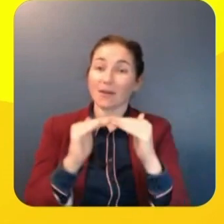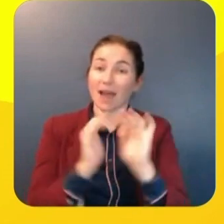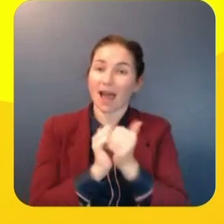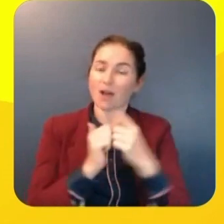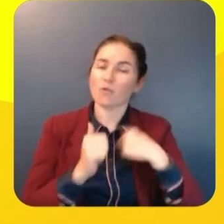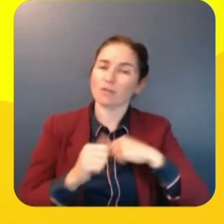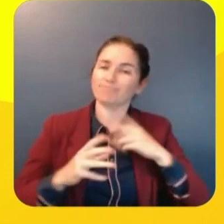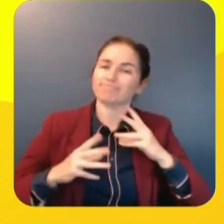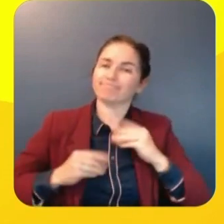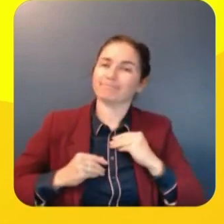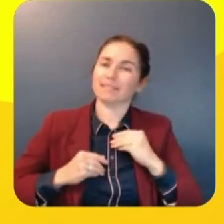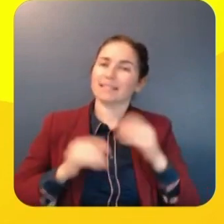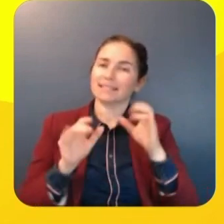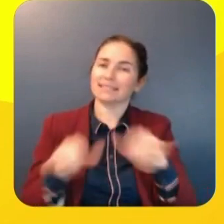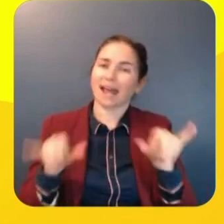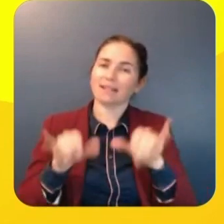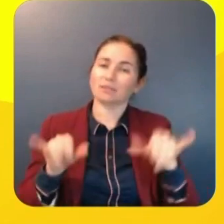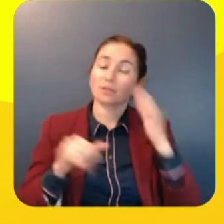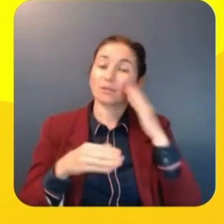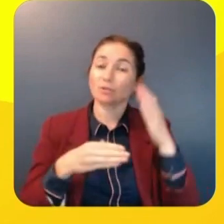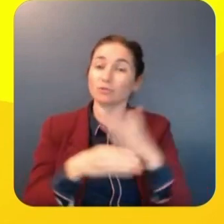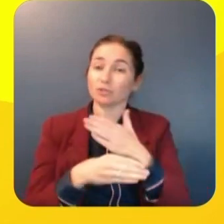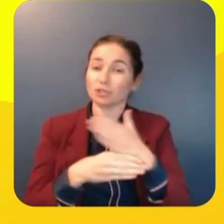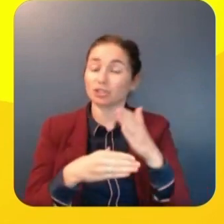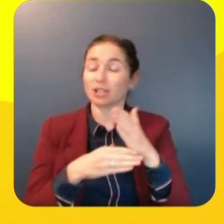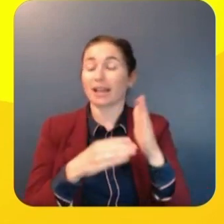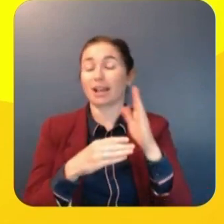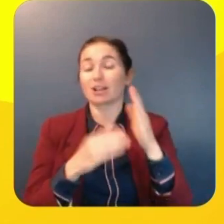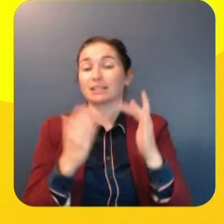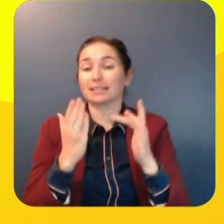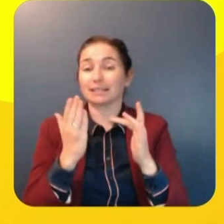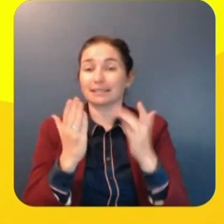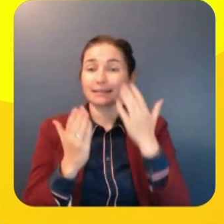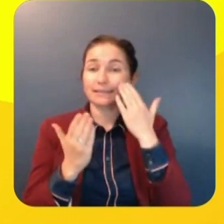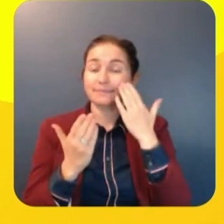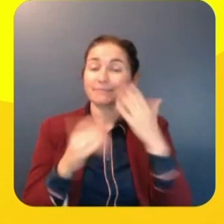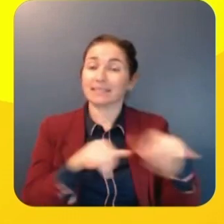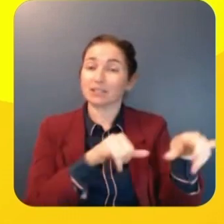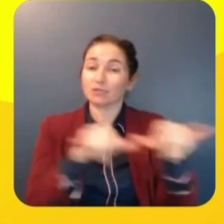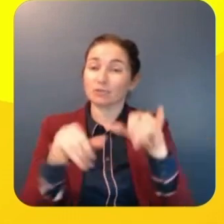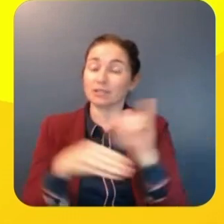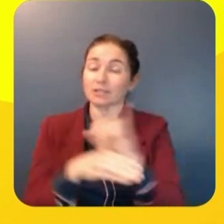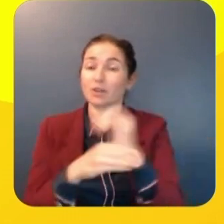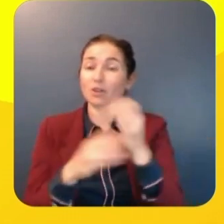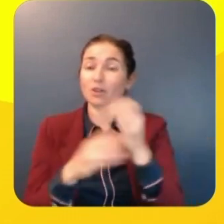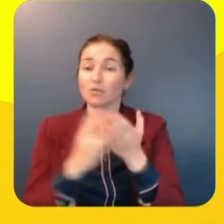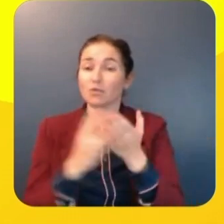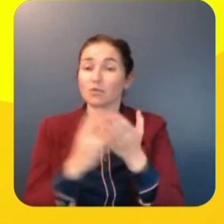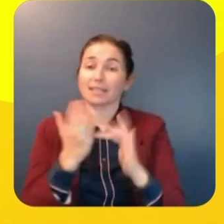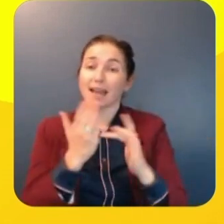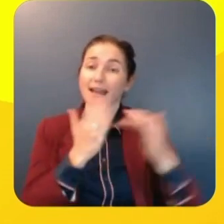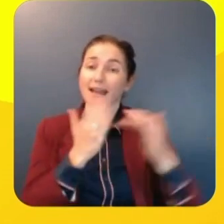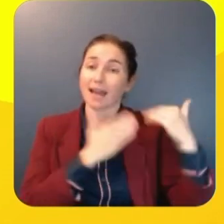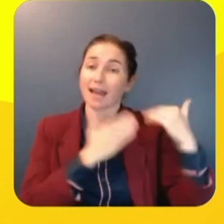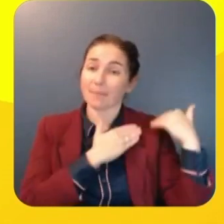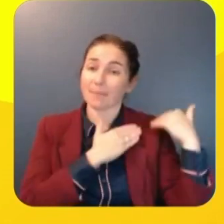shared industry standards through the Tech Accountability Coalition's accountability framework. But before I do that, here's how we got here.